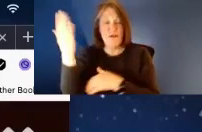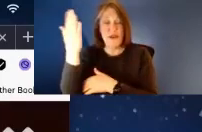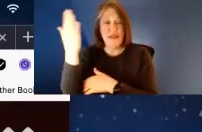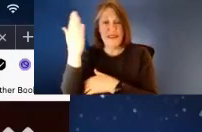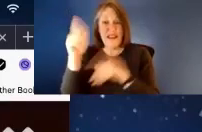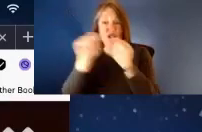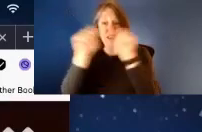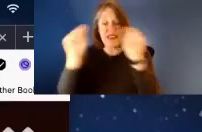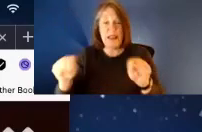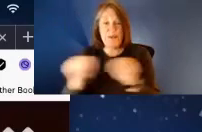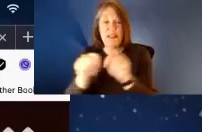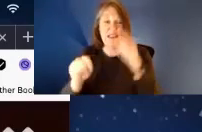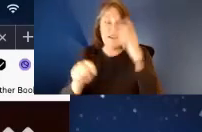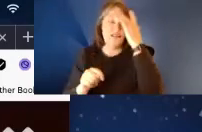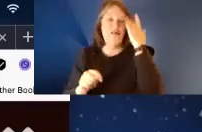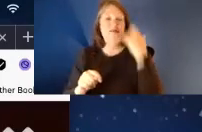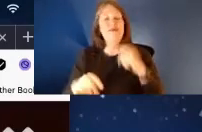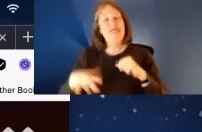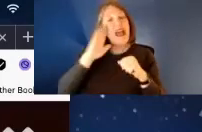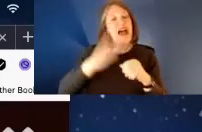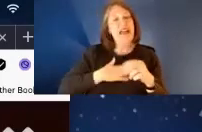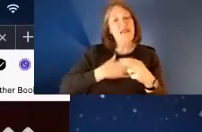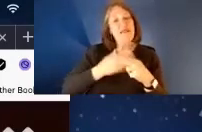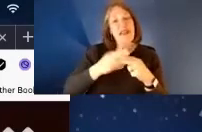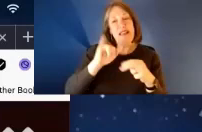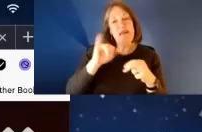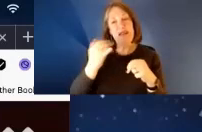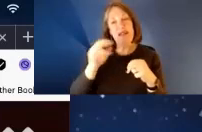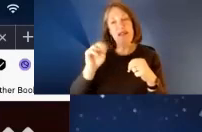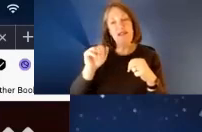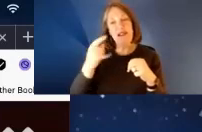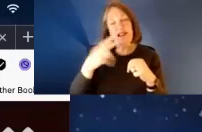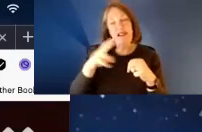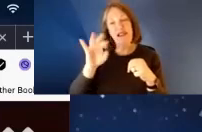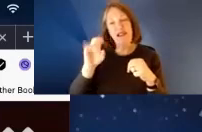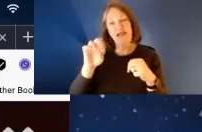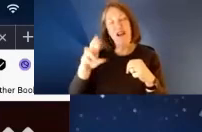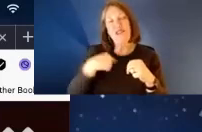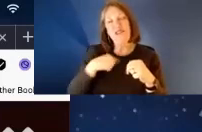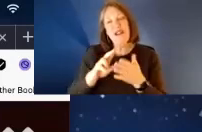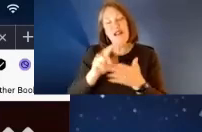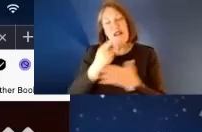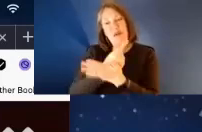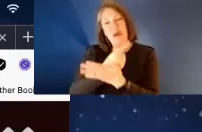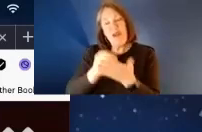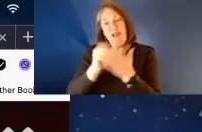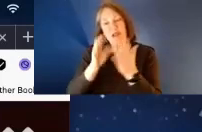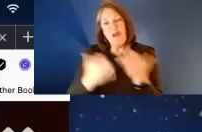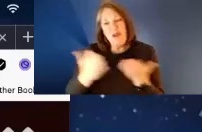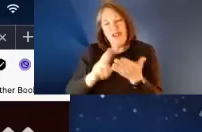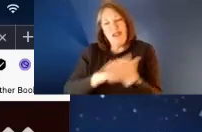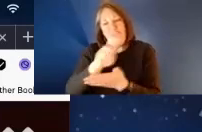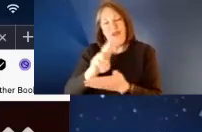06:46:47 >> SPEAKER: Hi, my name is Jonathan Foster. I'm a graduate student here at the University of Georgia, 06:46:51 and I'm here to present my paper